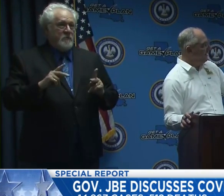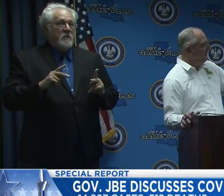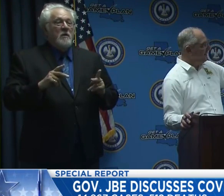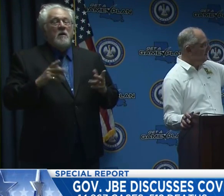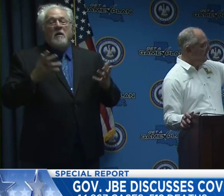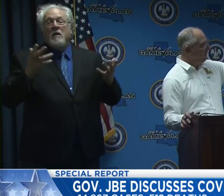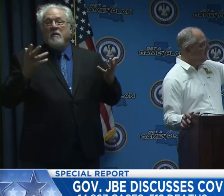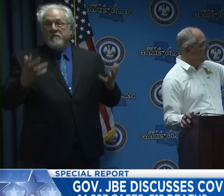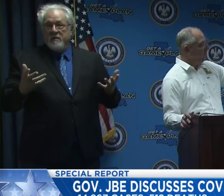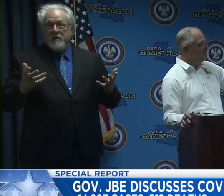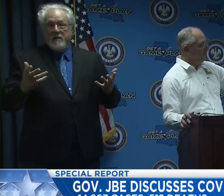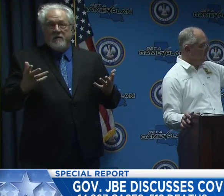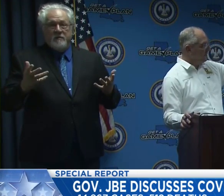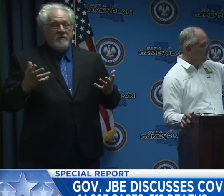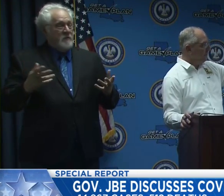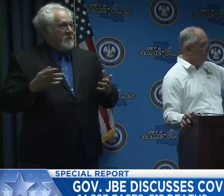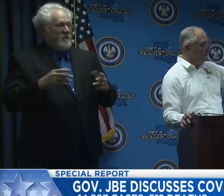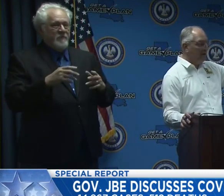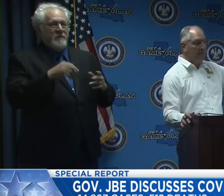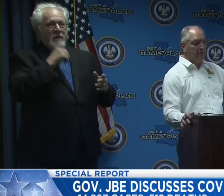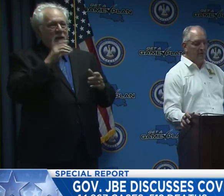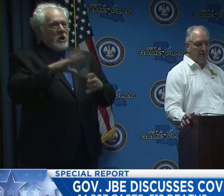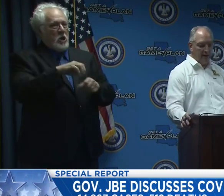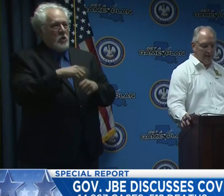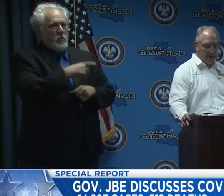BOTH IN TERMS OF THE NUMBER OF